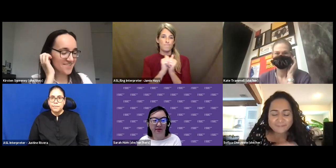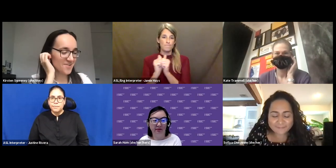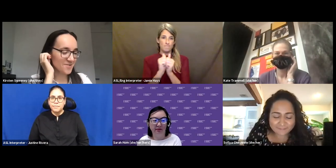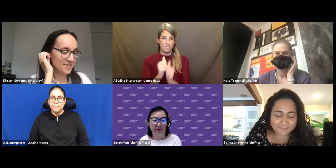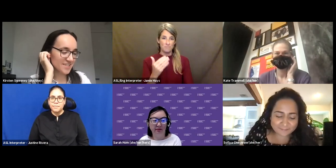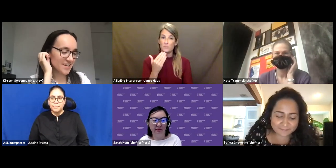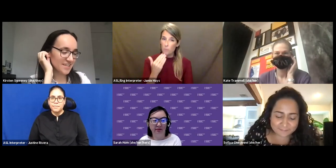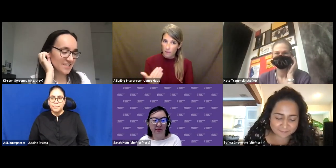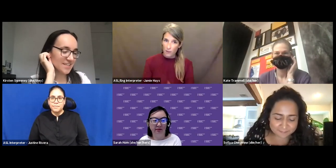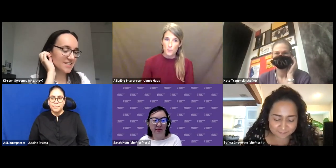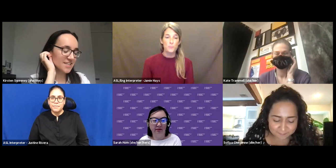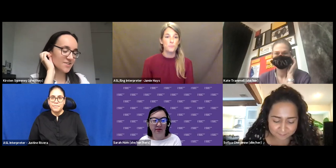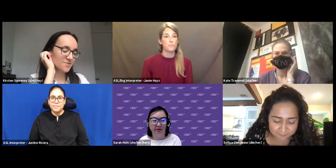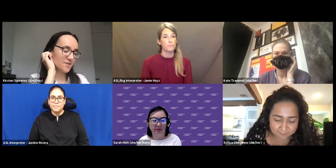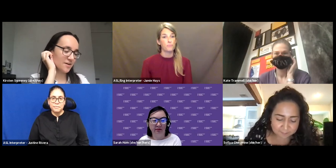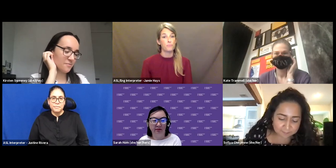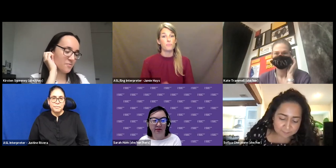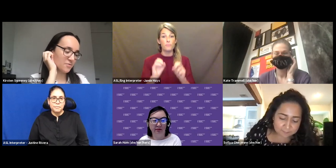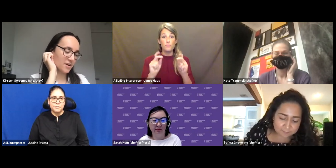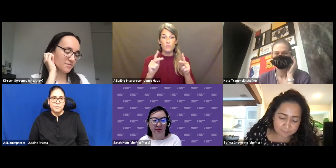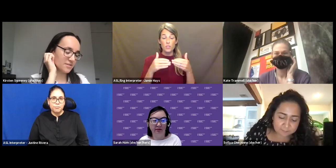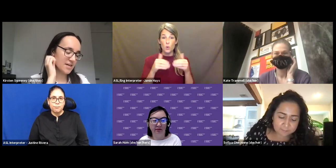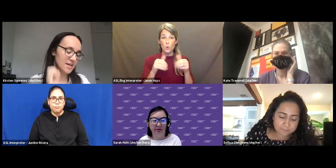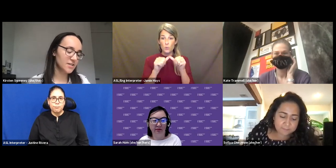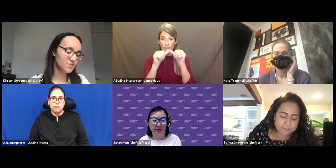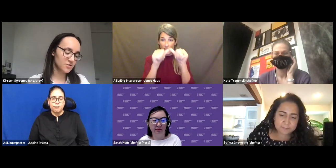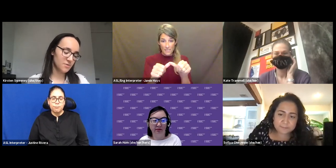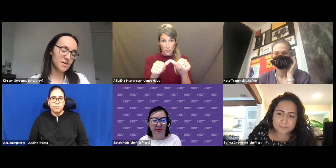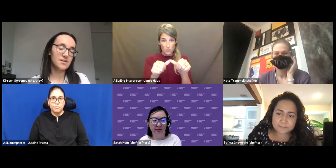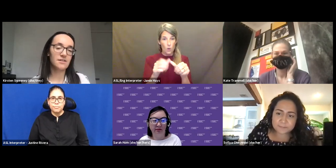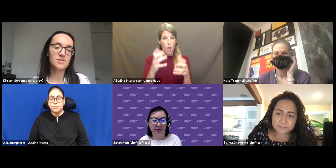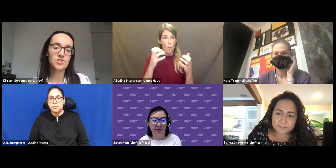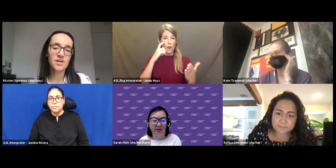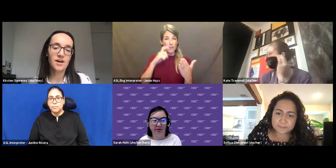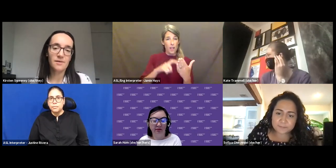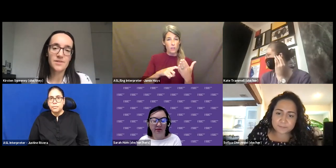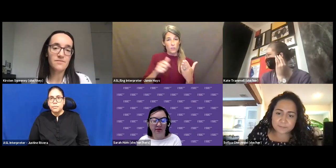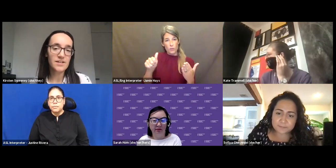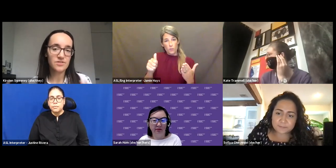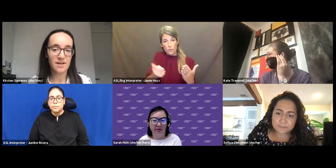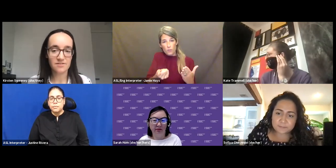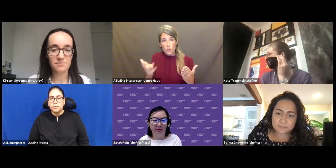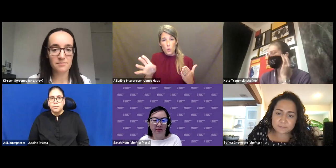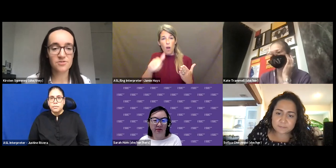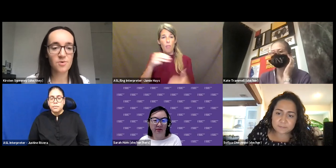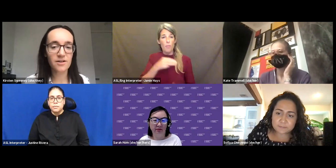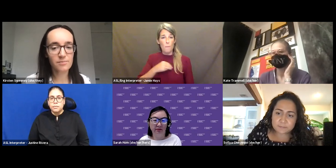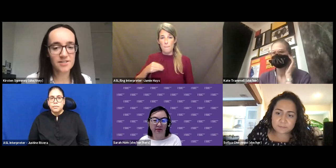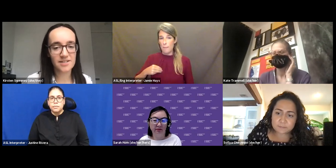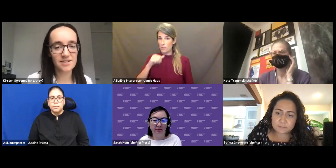so to continue with what I was saying, I do just want to acknowledge the Advisory Council members who aren't present here